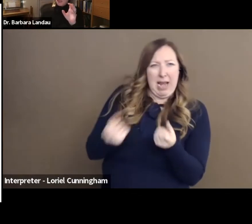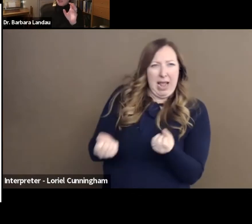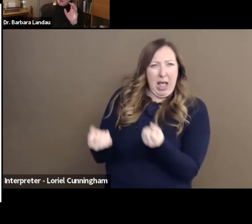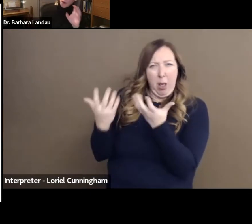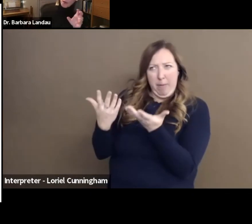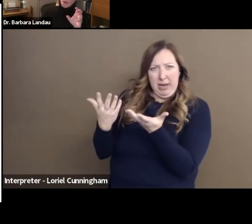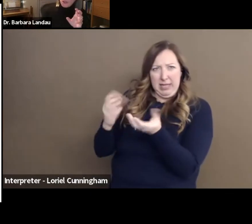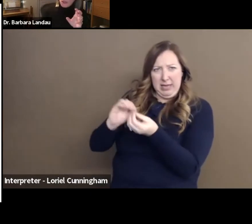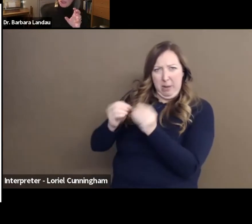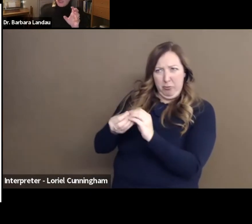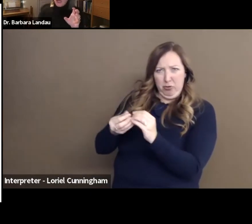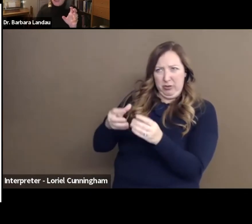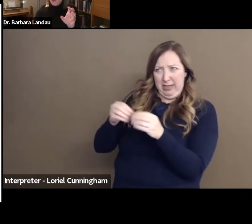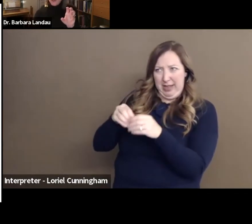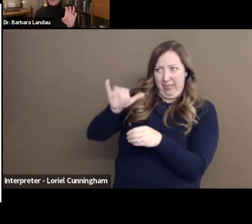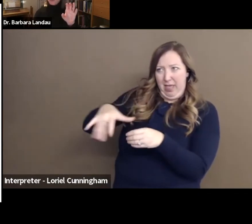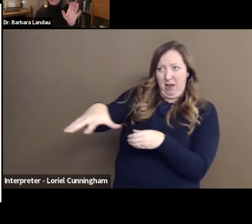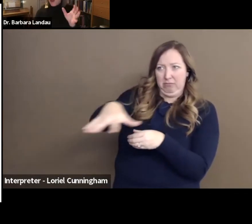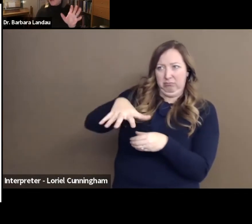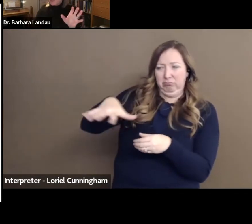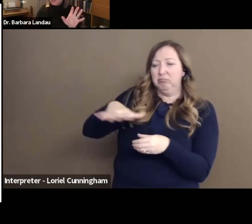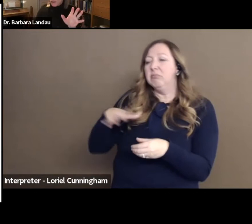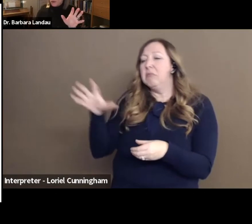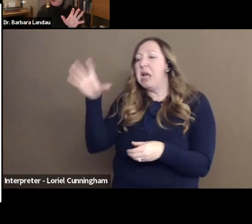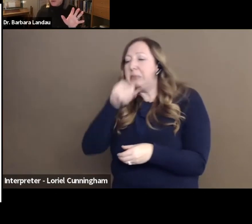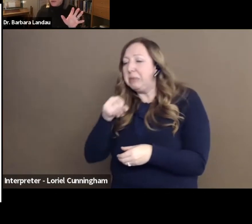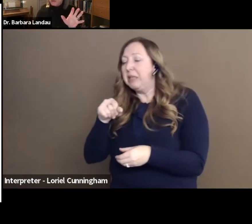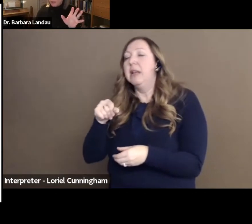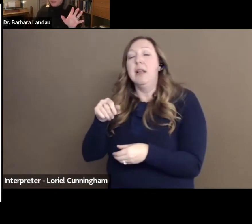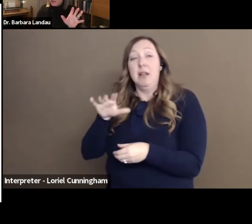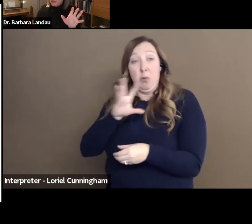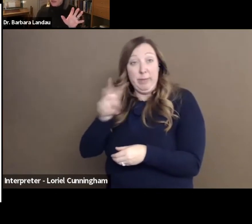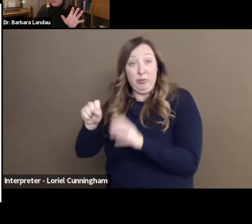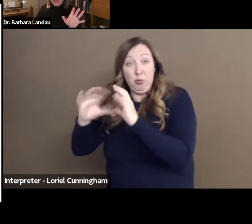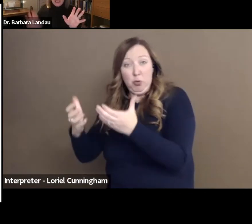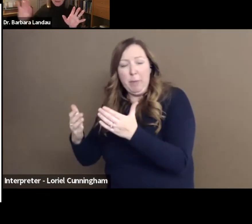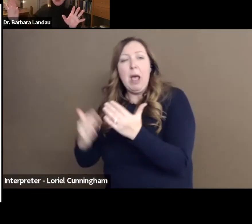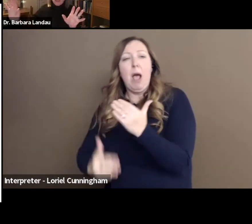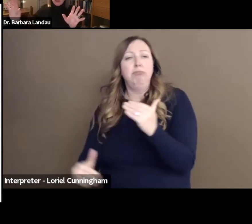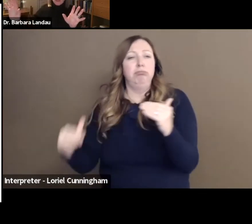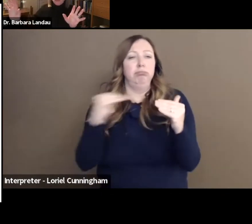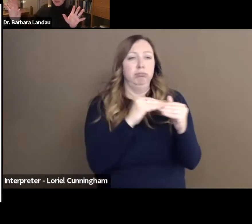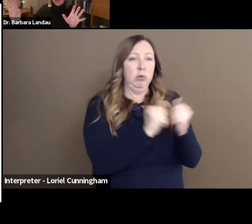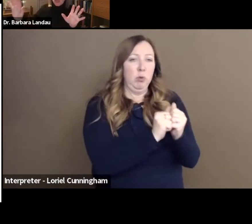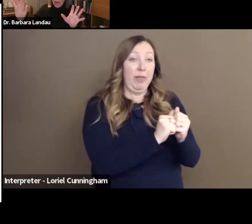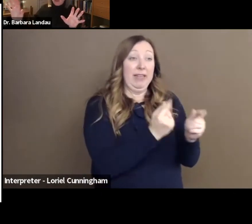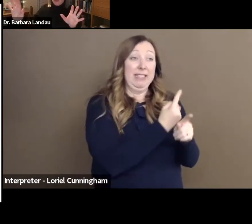is very much in line with five to six year olds typically developing even